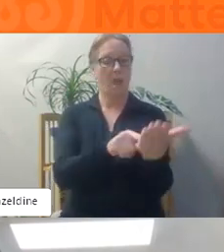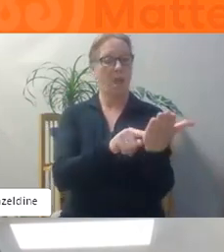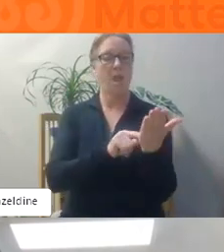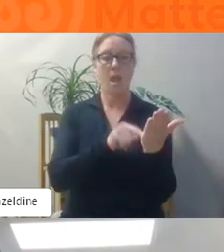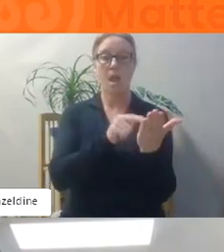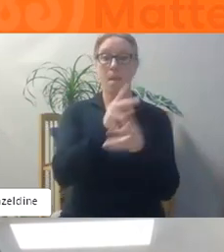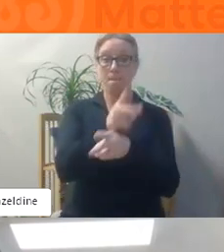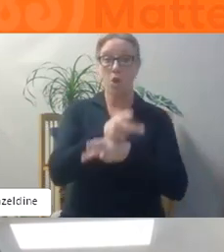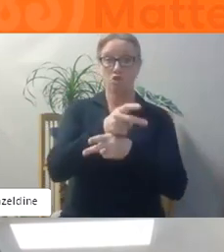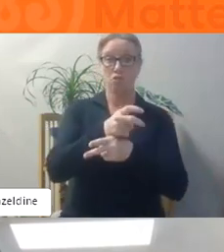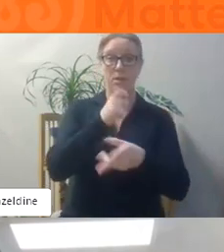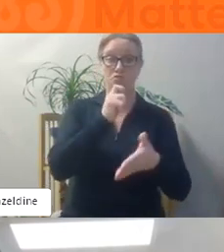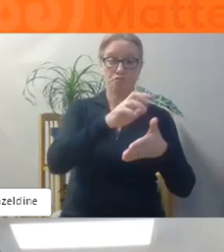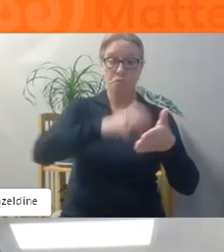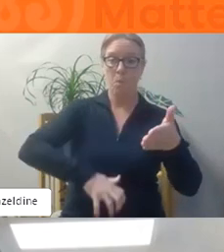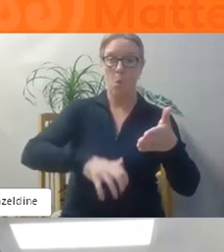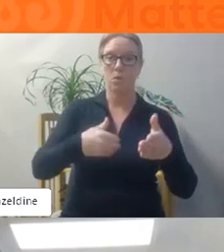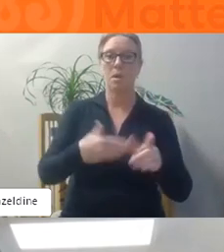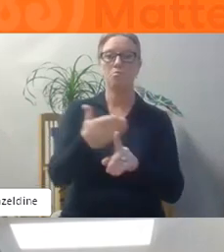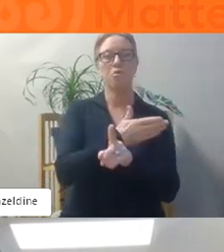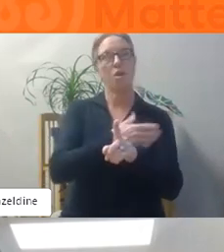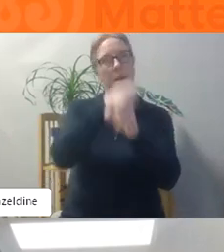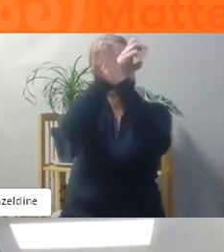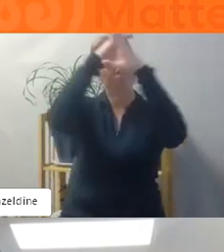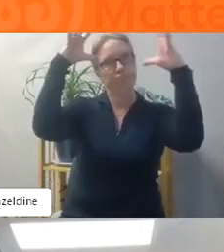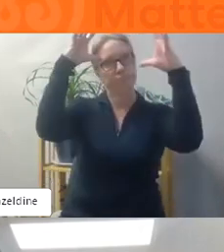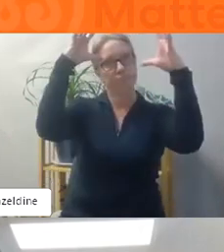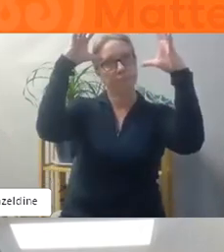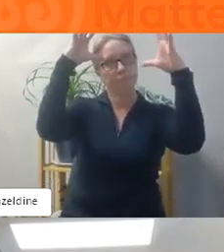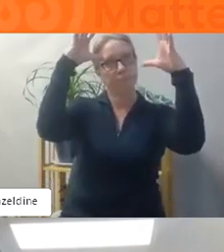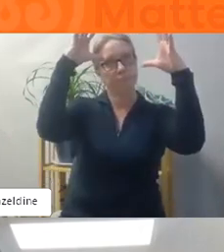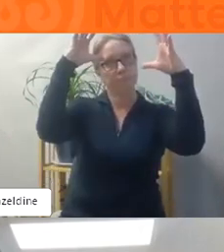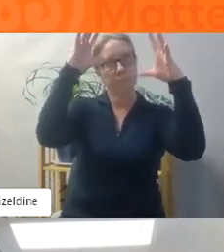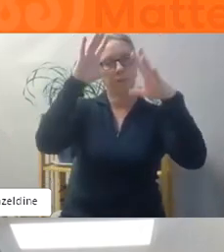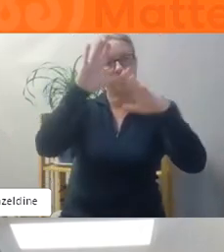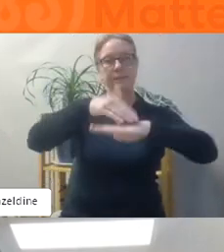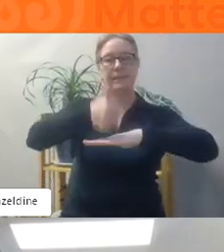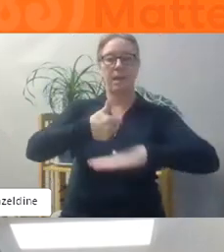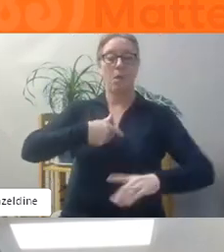report, reconceptualising the construction of disability, ableism and exclusion